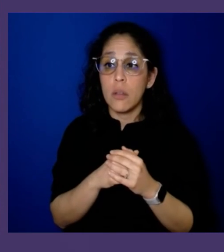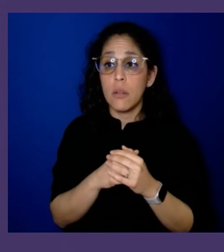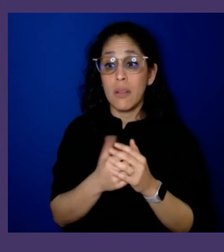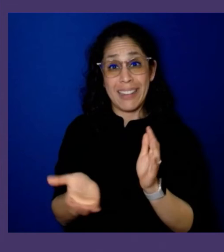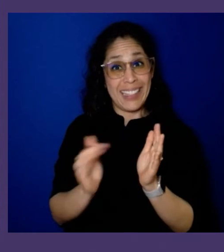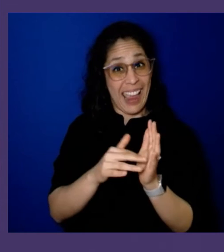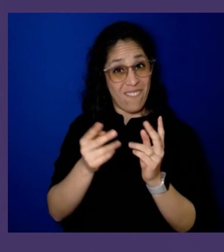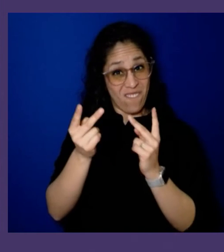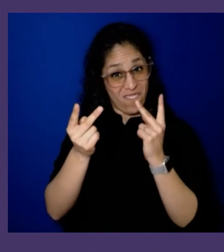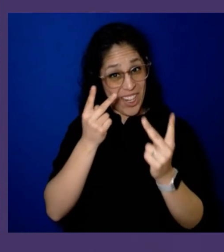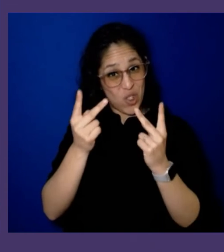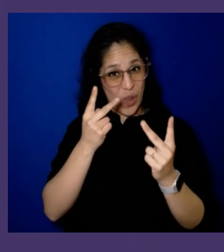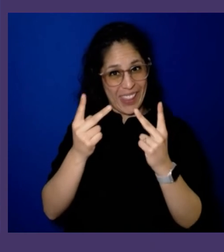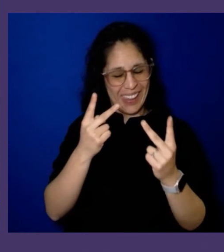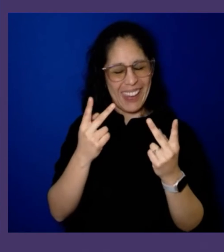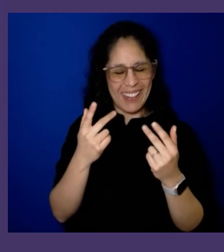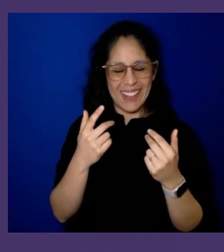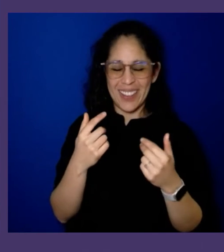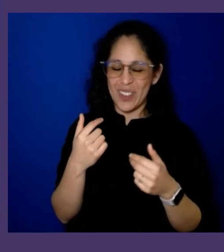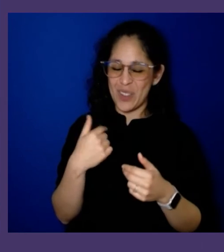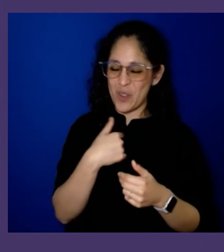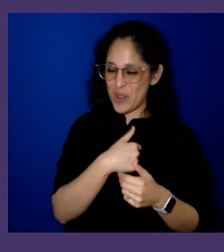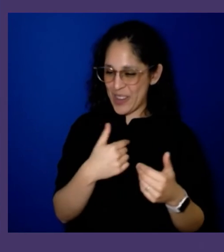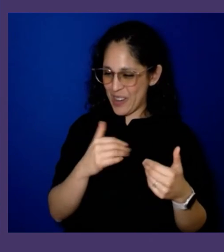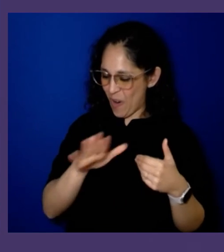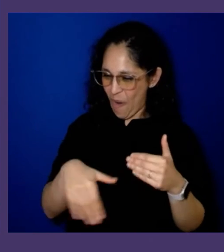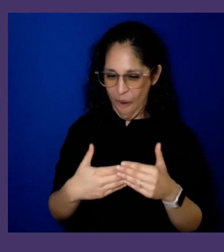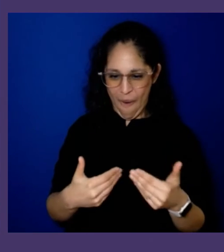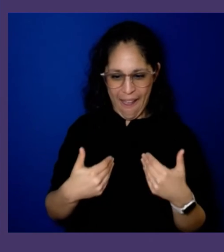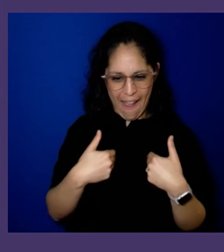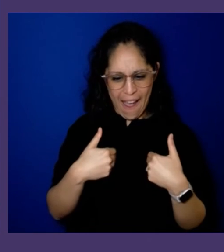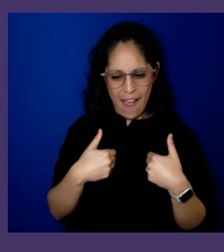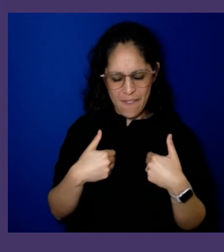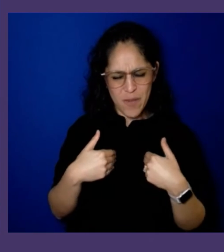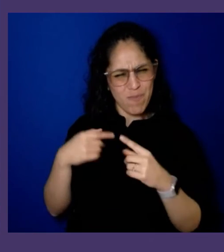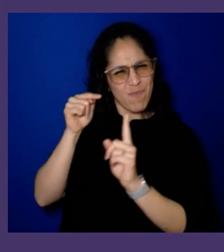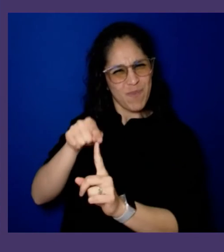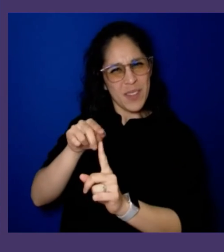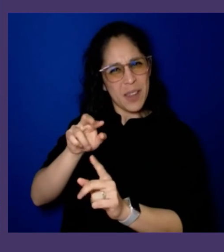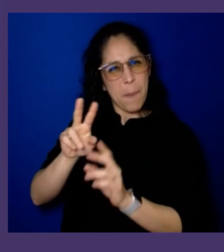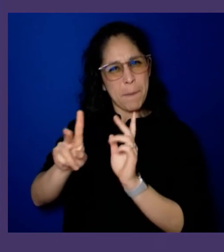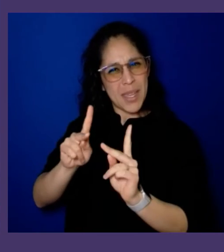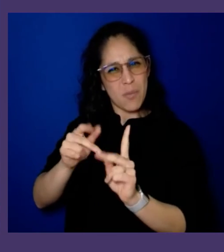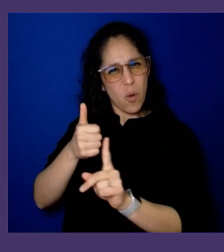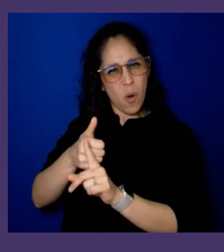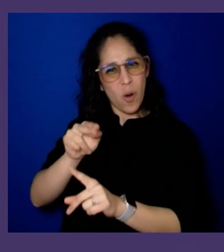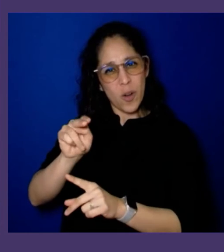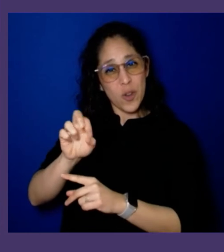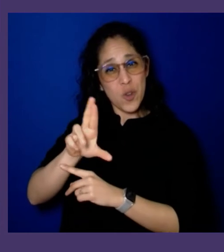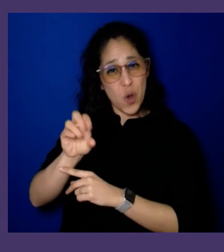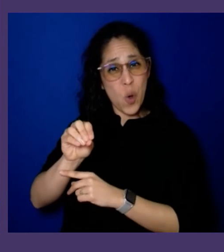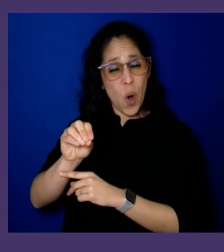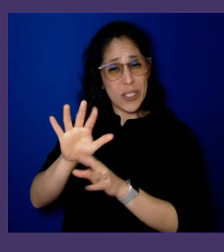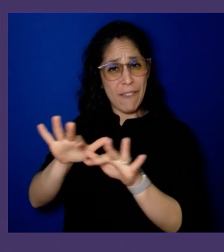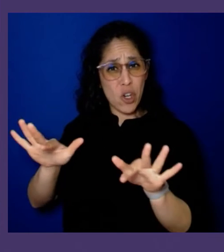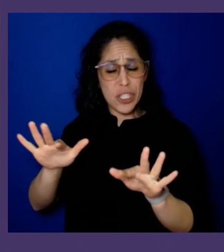especially people who are neurodivergent, but even people who are neurotypical as well, just different.